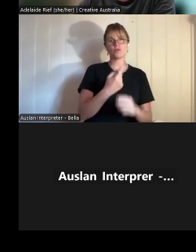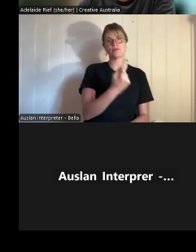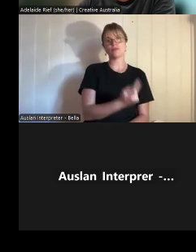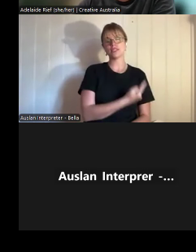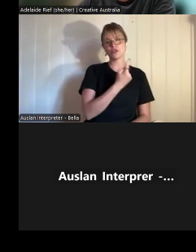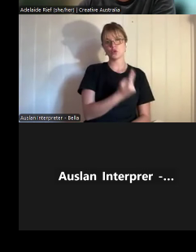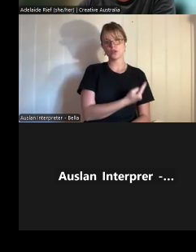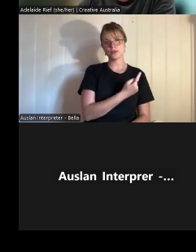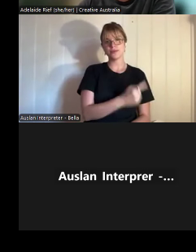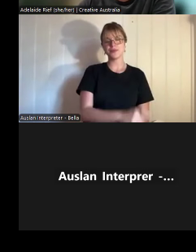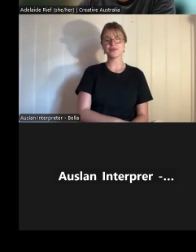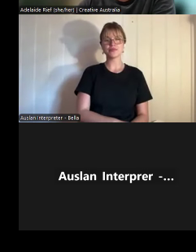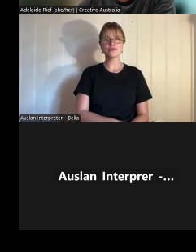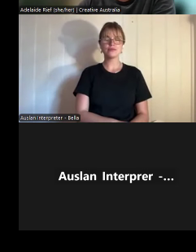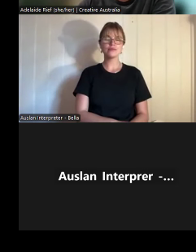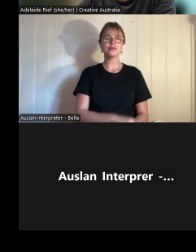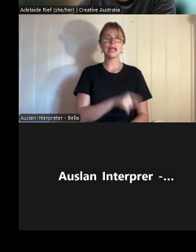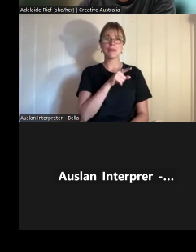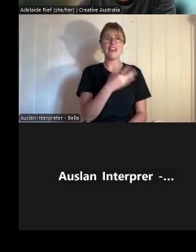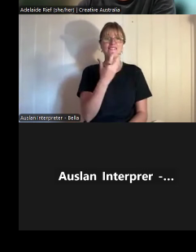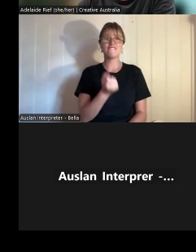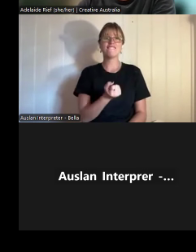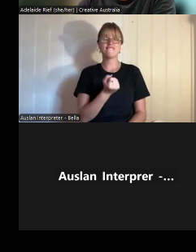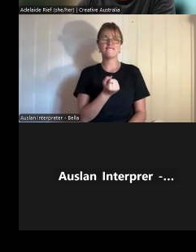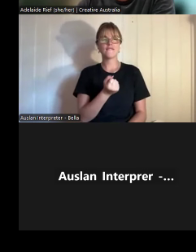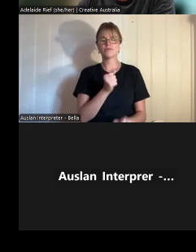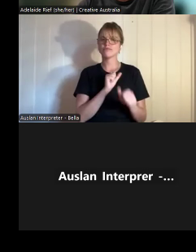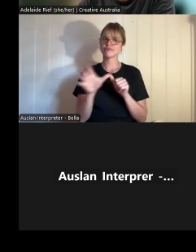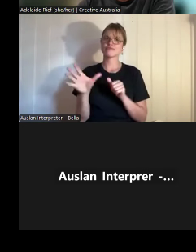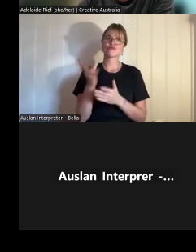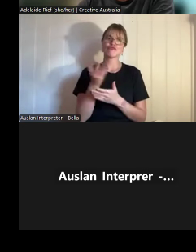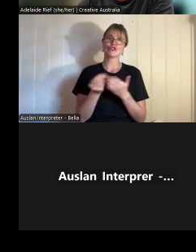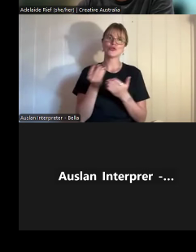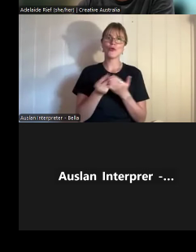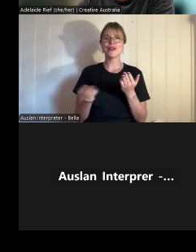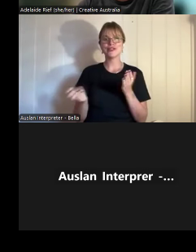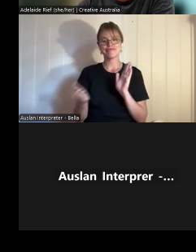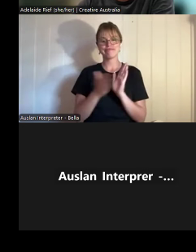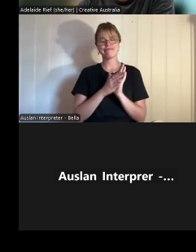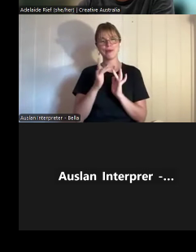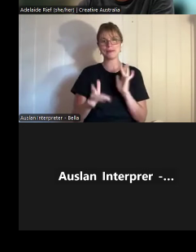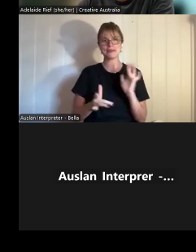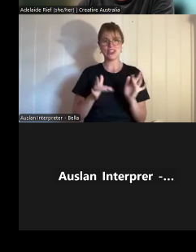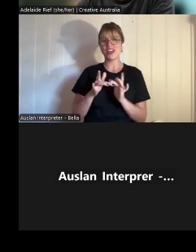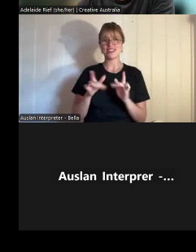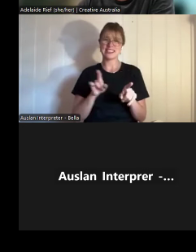But they also have really great resources on their website, as do most of these providers.